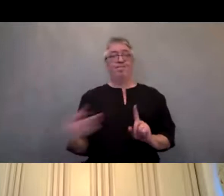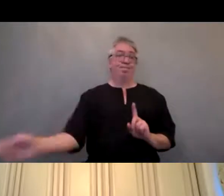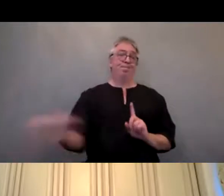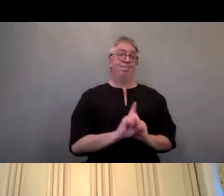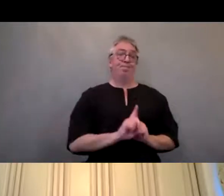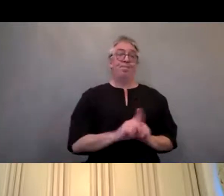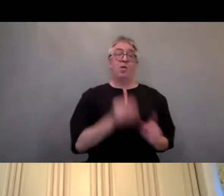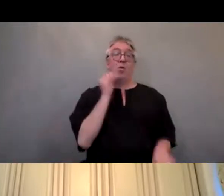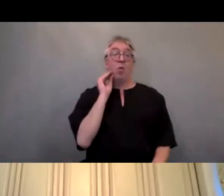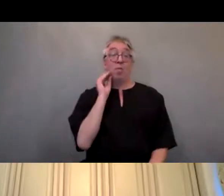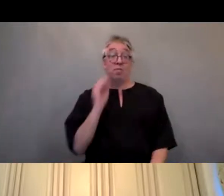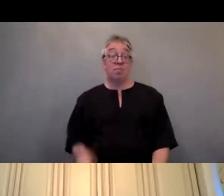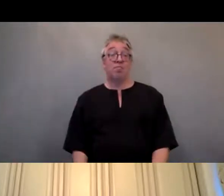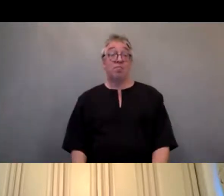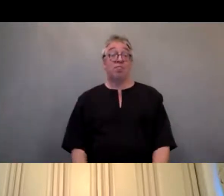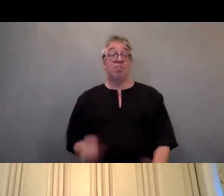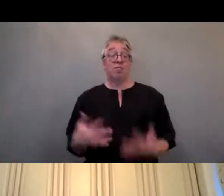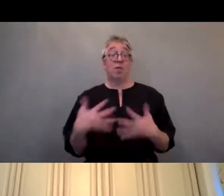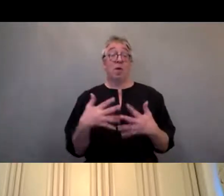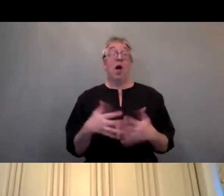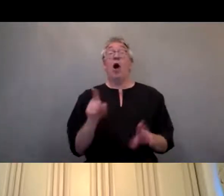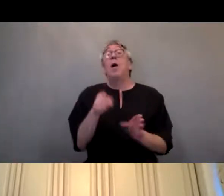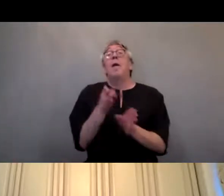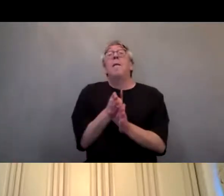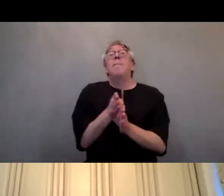overnights, that is it. I'm talking preCOVID